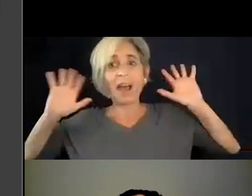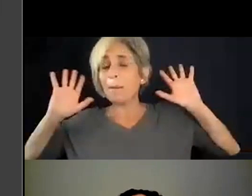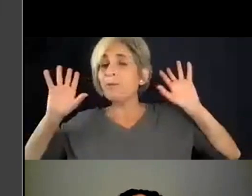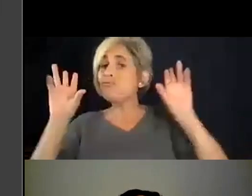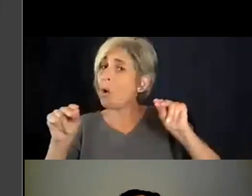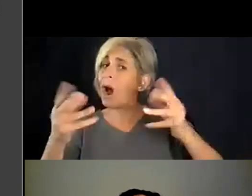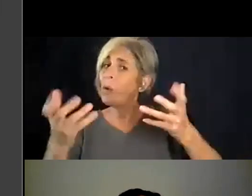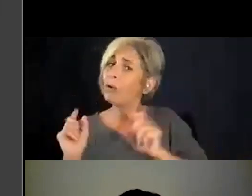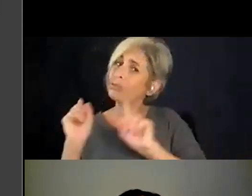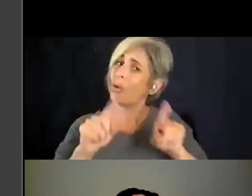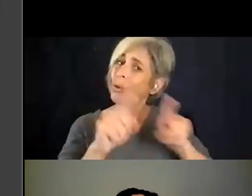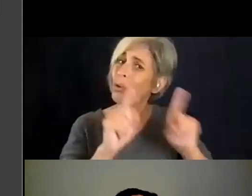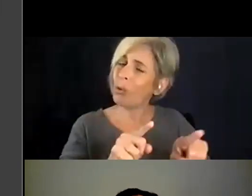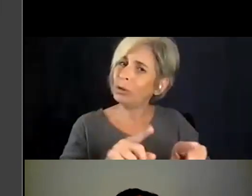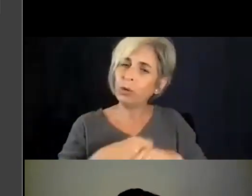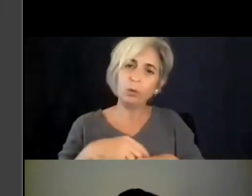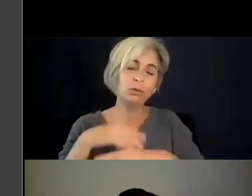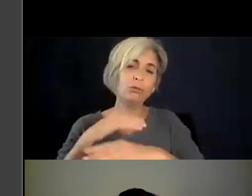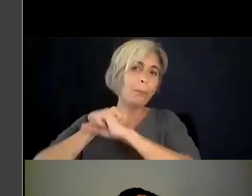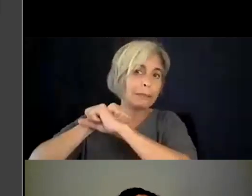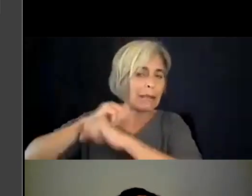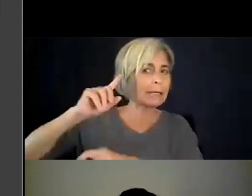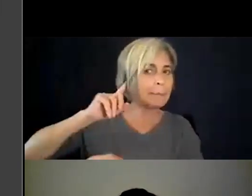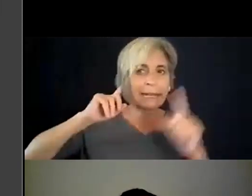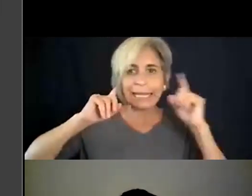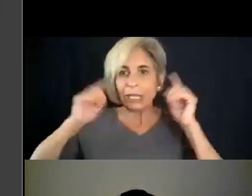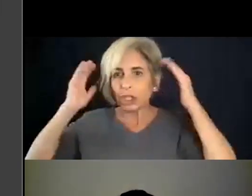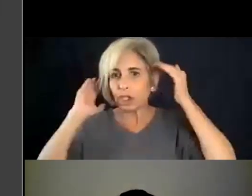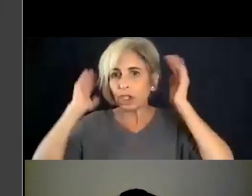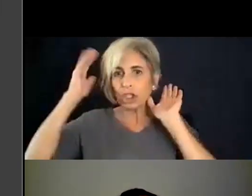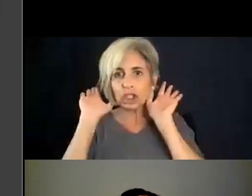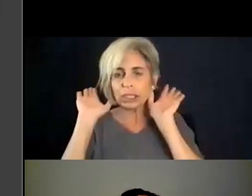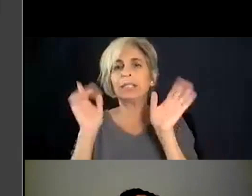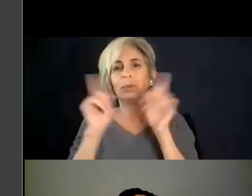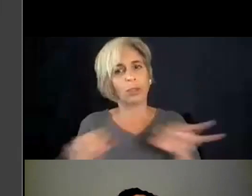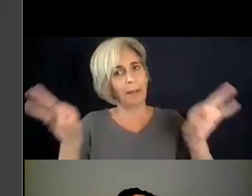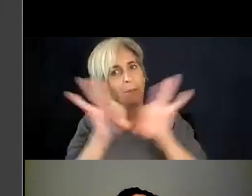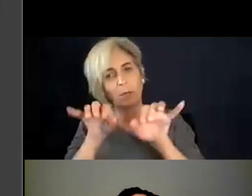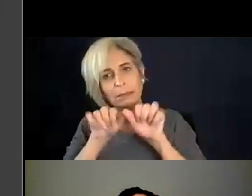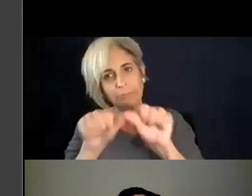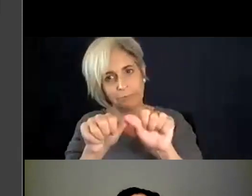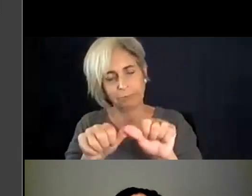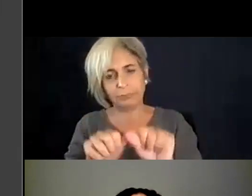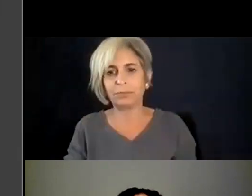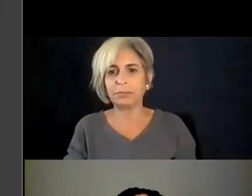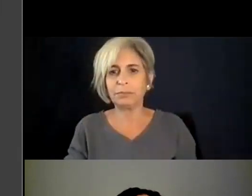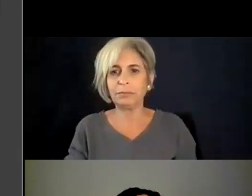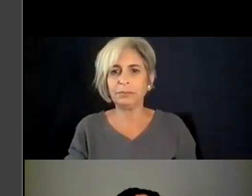So, having protective devices as part of my treatment plan was really important. I didn't see some things coming.